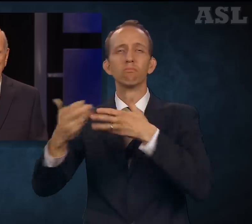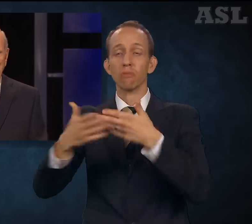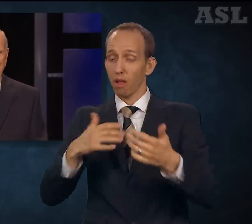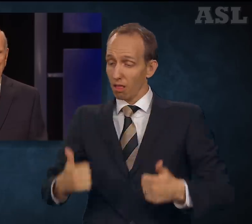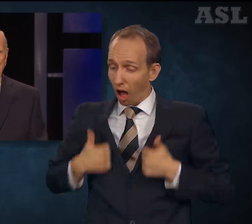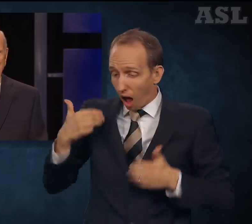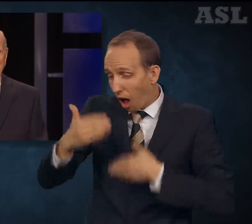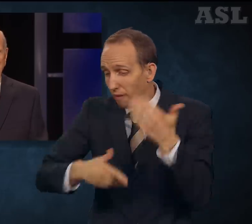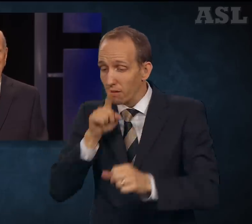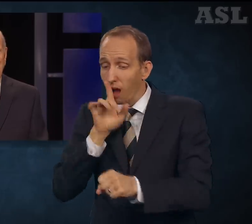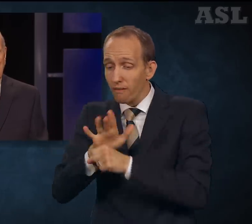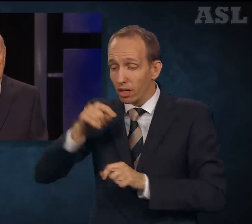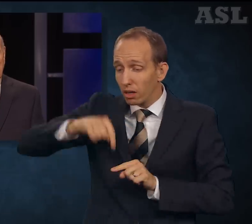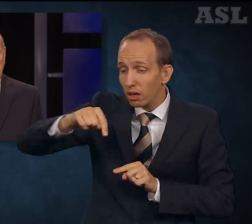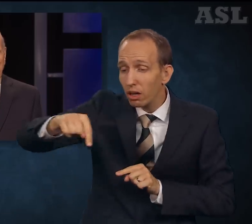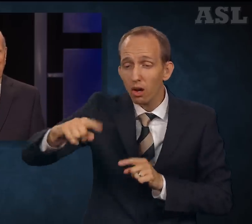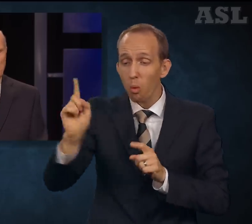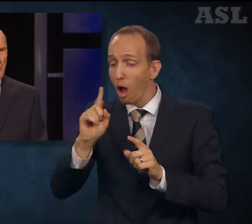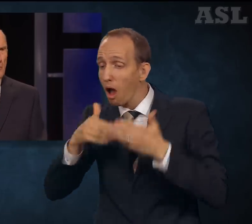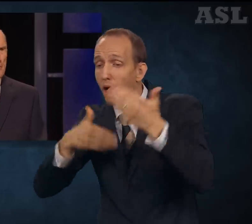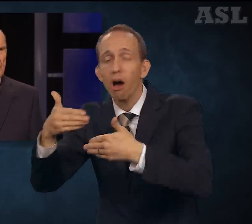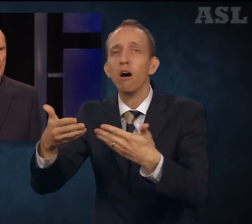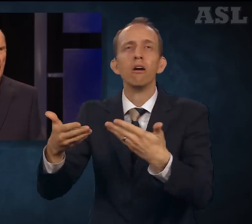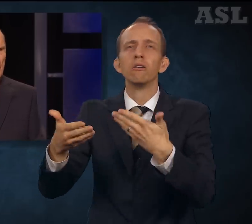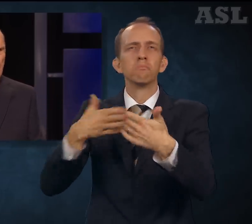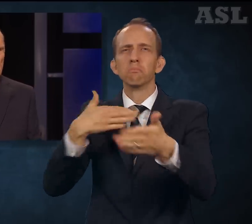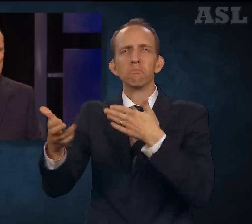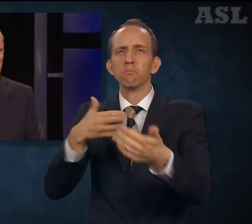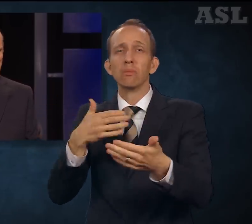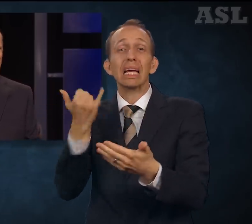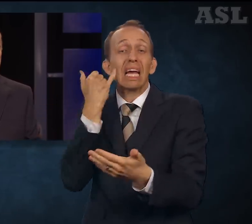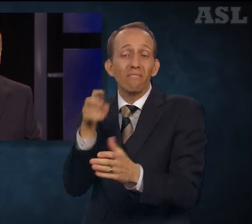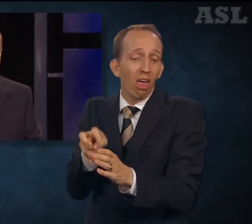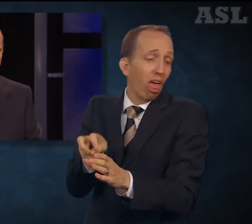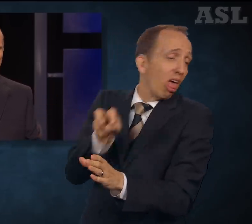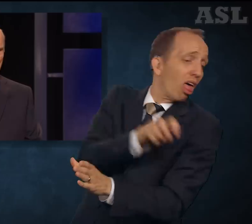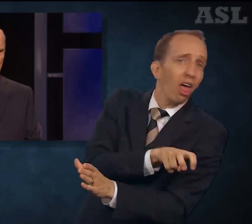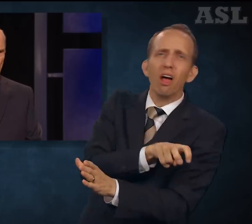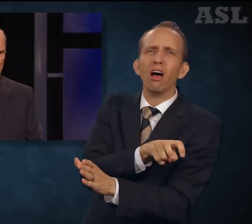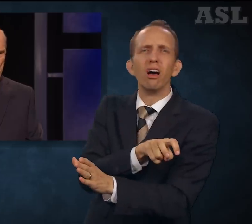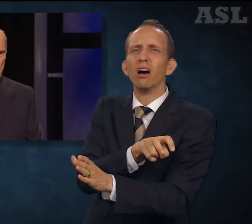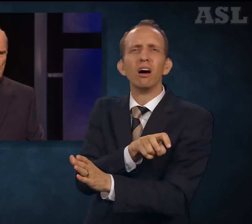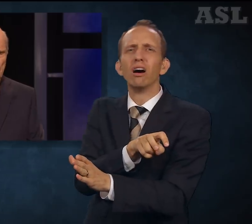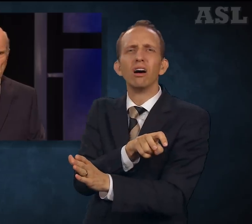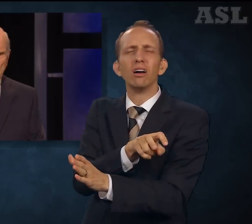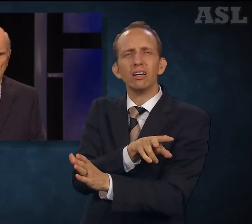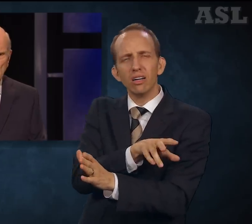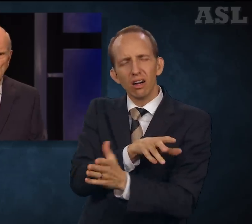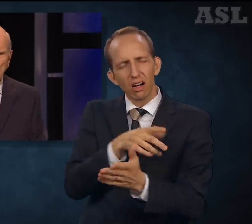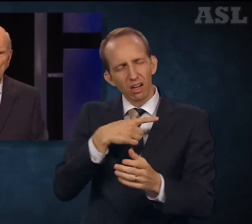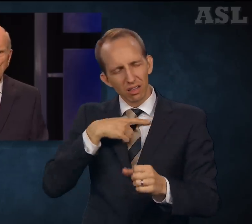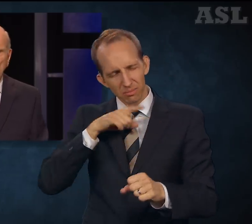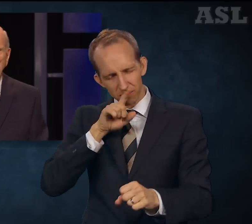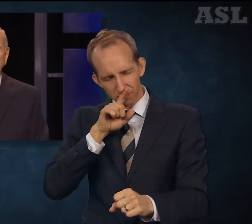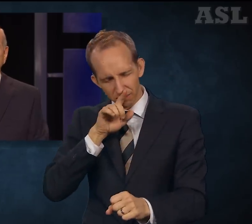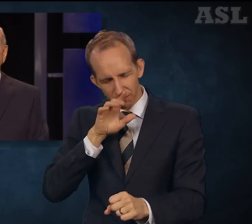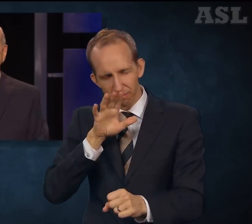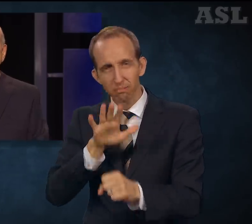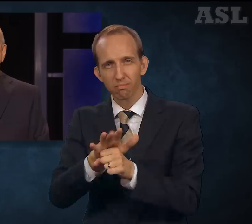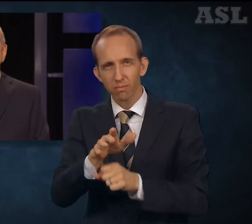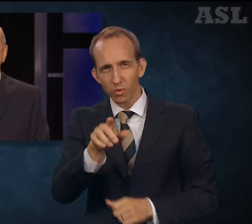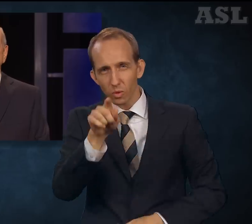THE WORLD, WHEREVER YOU ARE